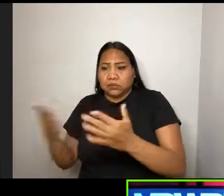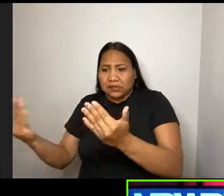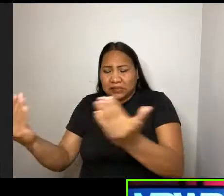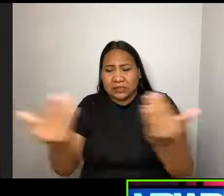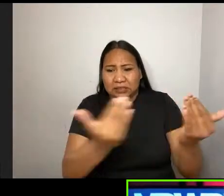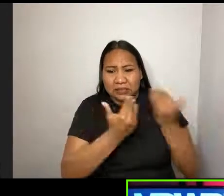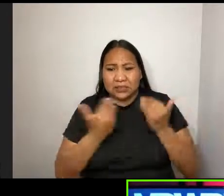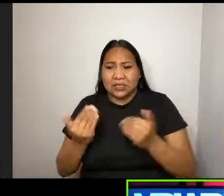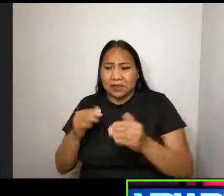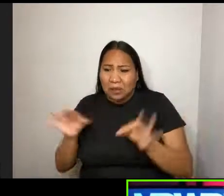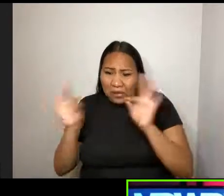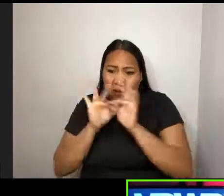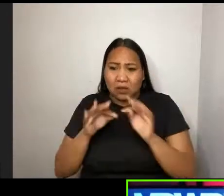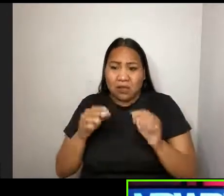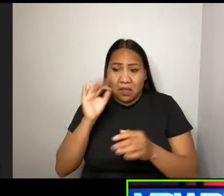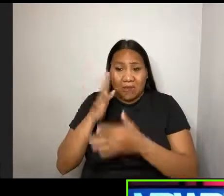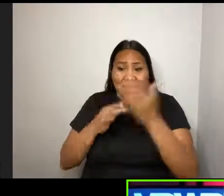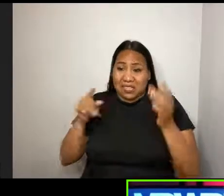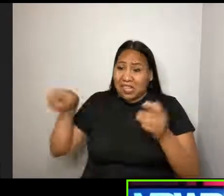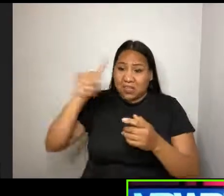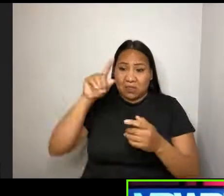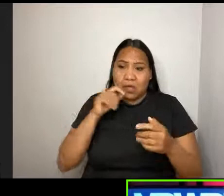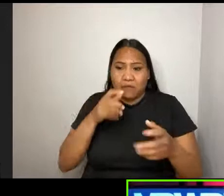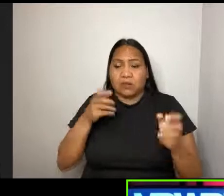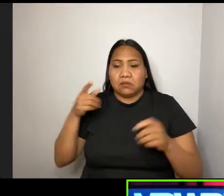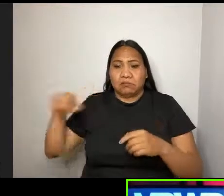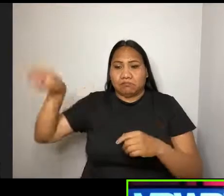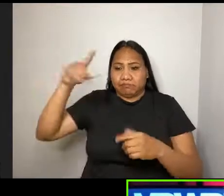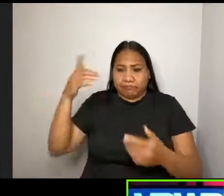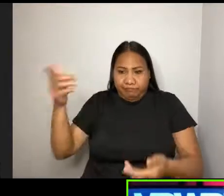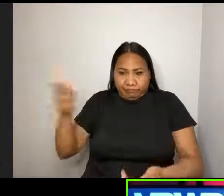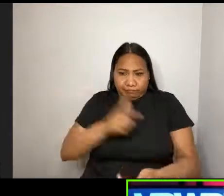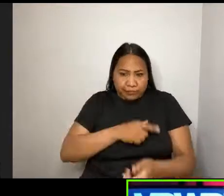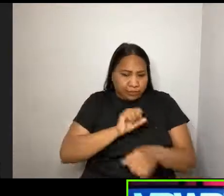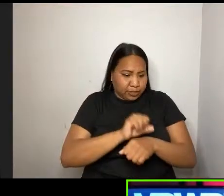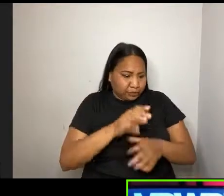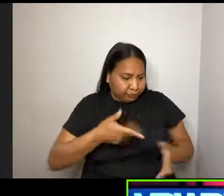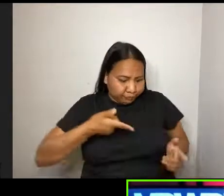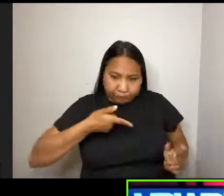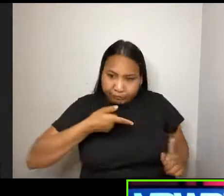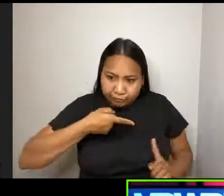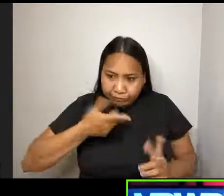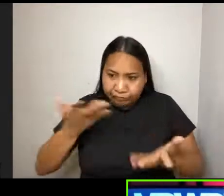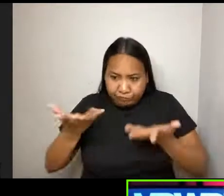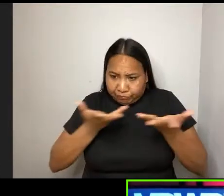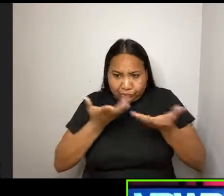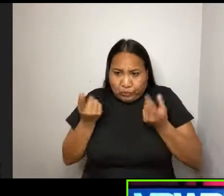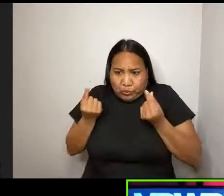that lived experience and know the challenges that are faced, it is just not going to happen